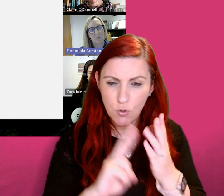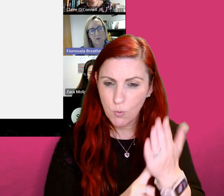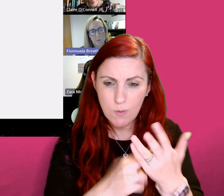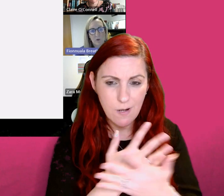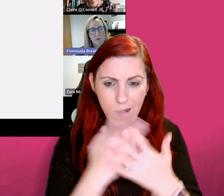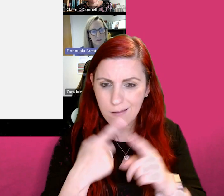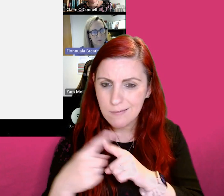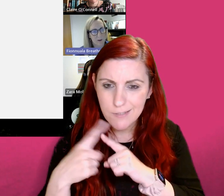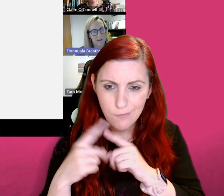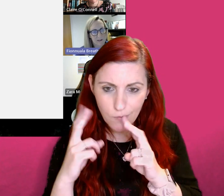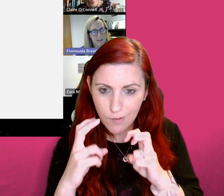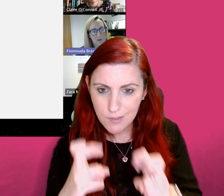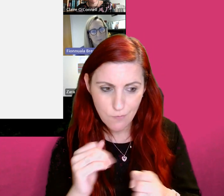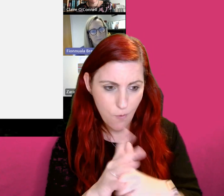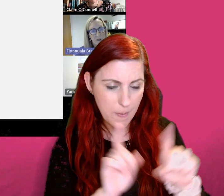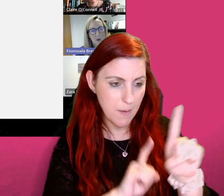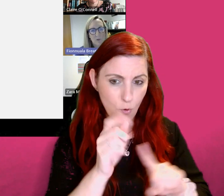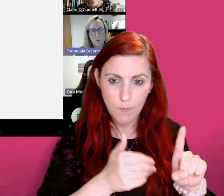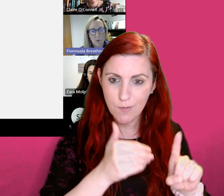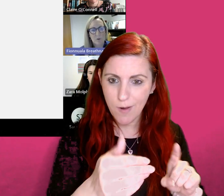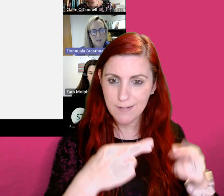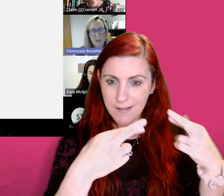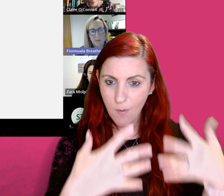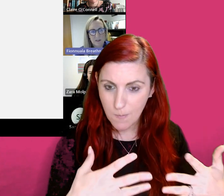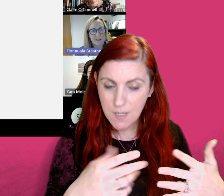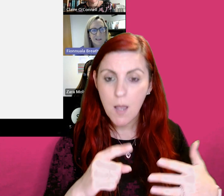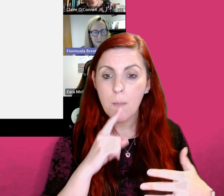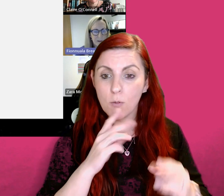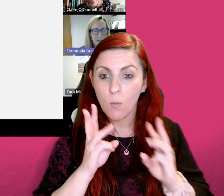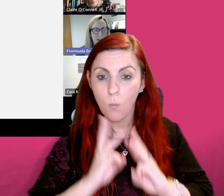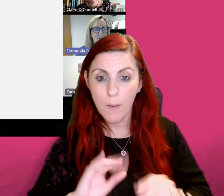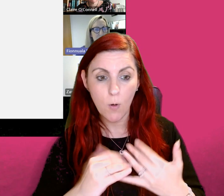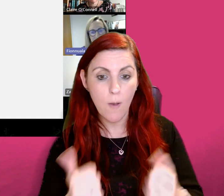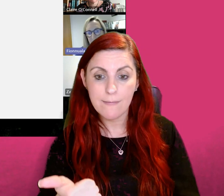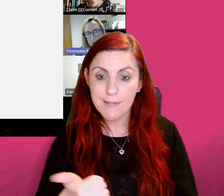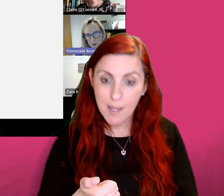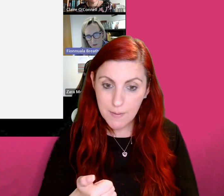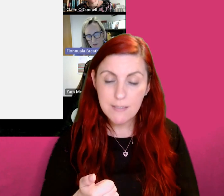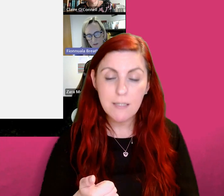for the Improvement of pregnancy outcome but women with diabetes typically are excluded